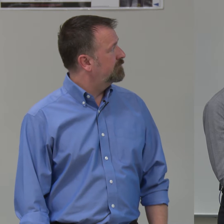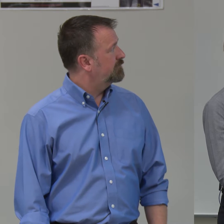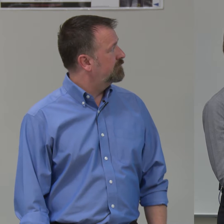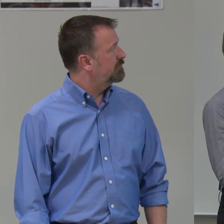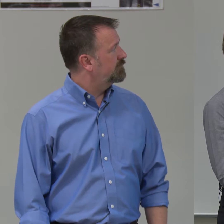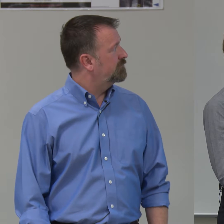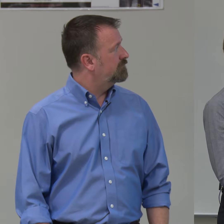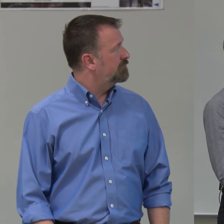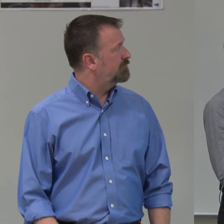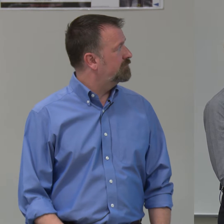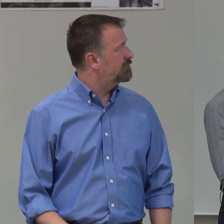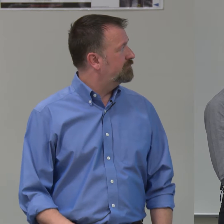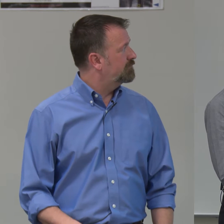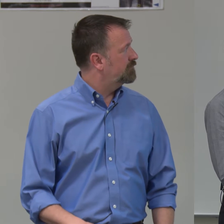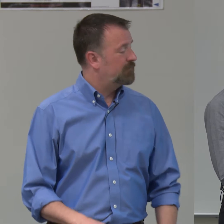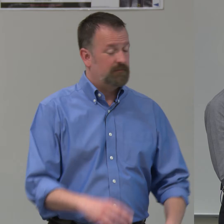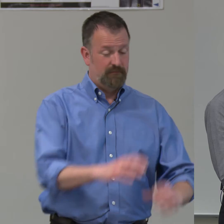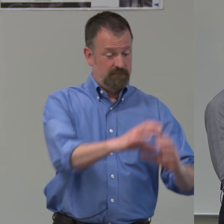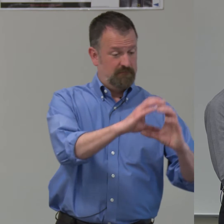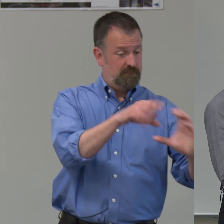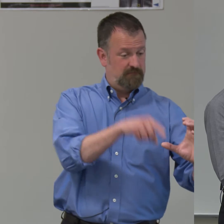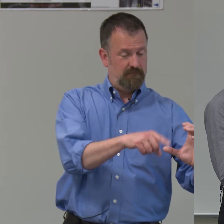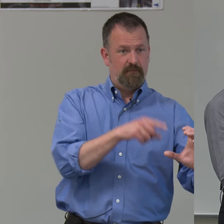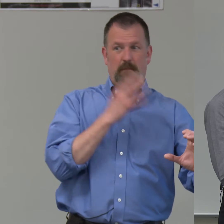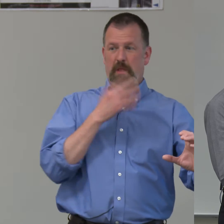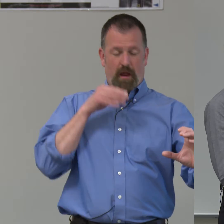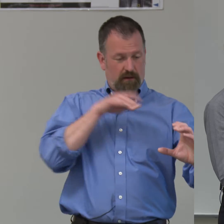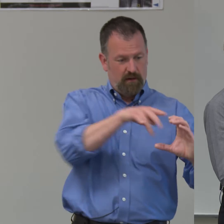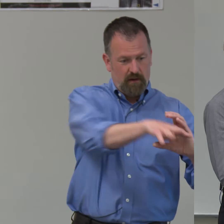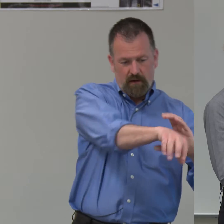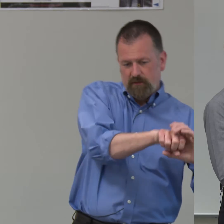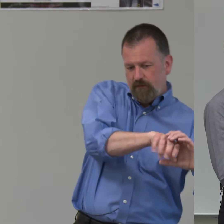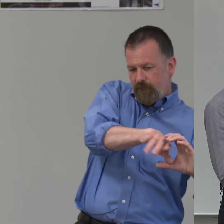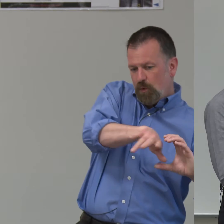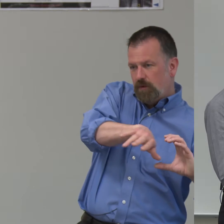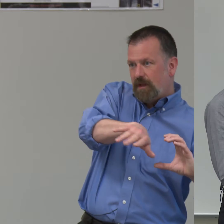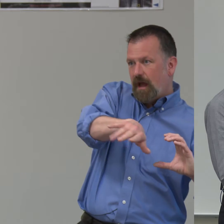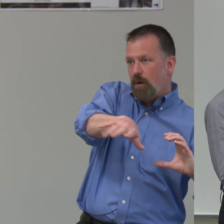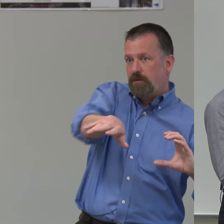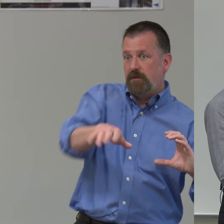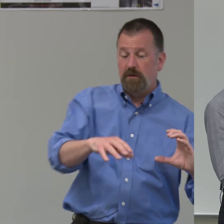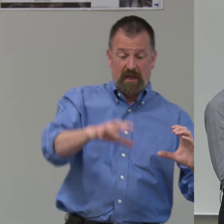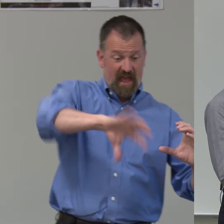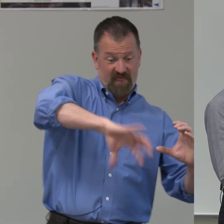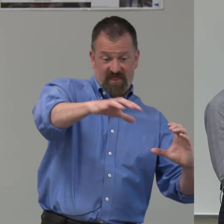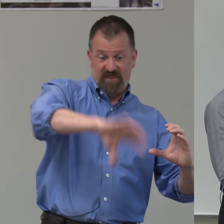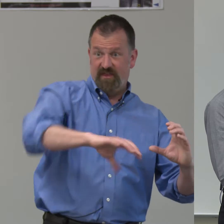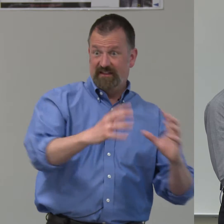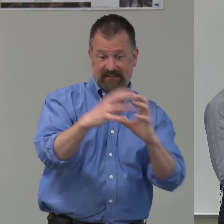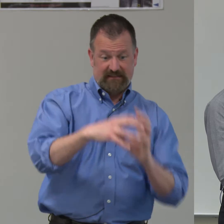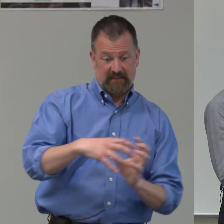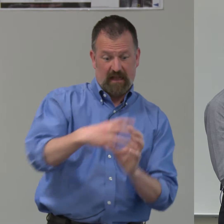If the drug is here and it diffuses out from this, the cells that are closest to the blood vessel